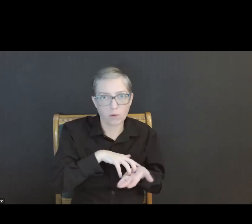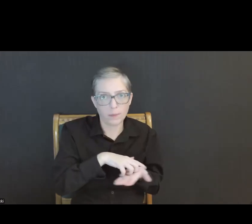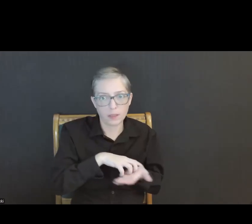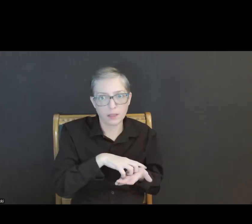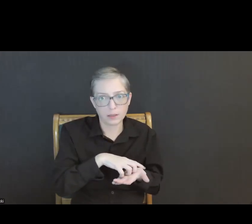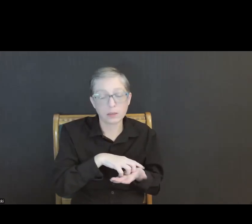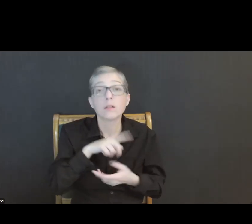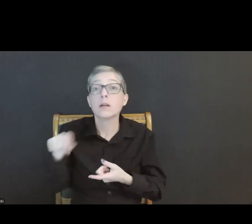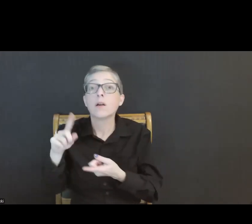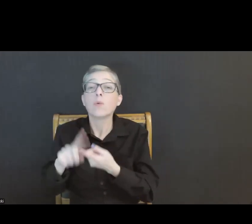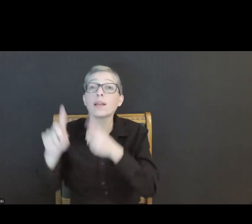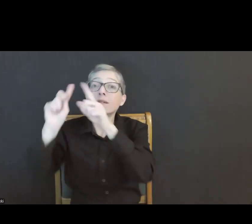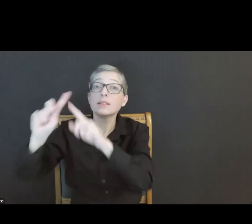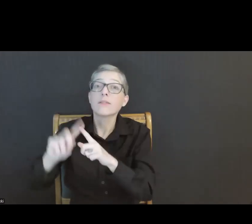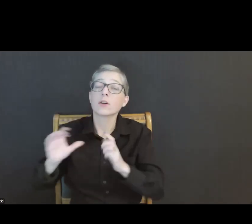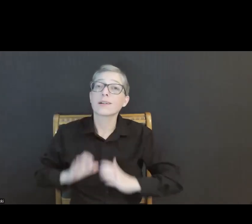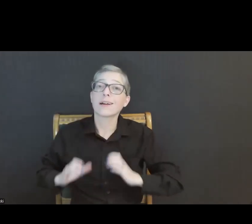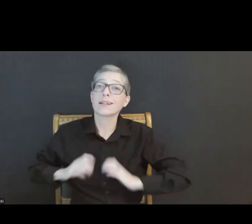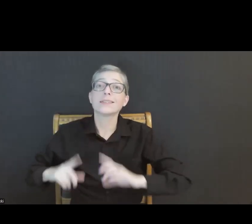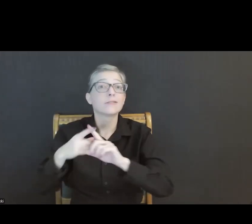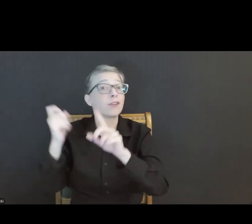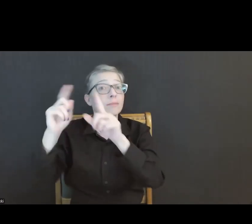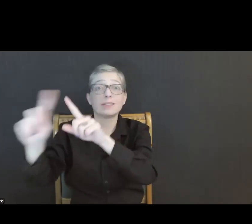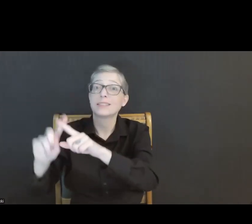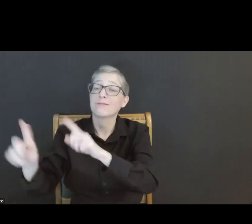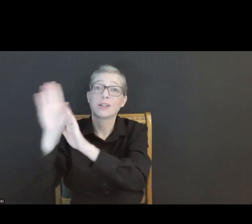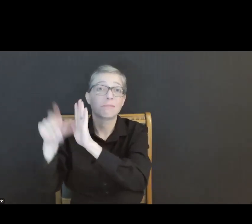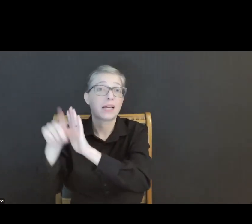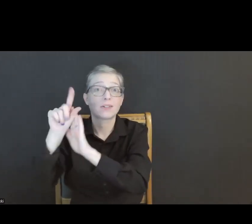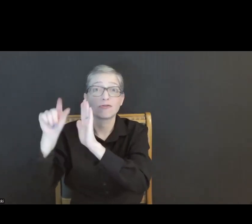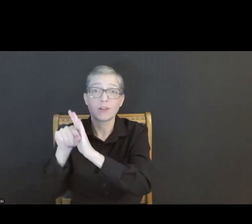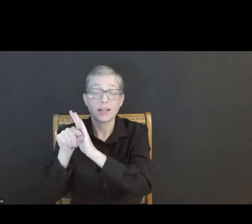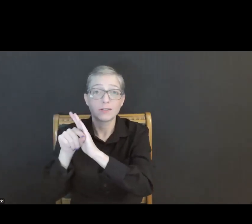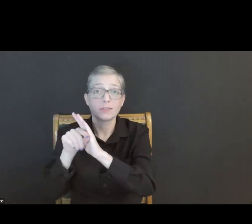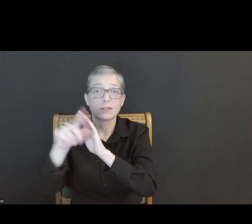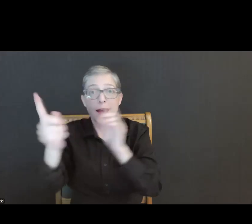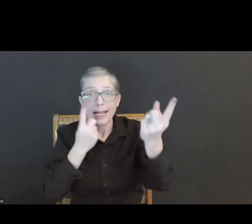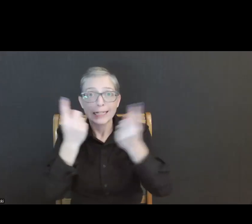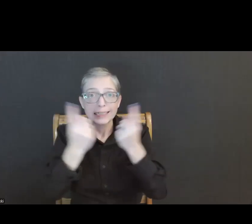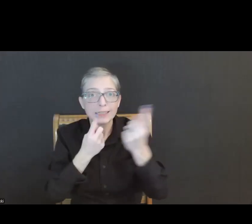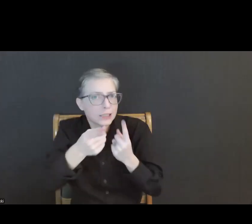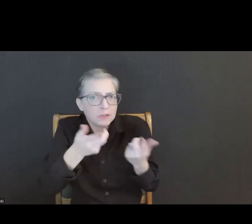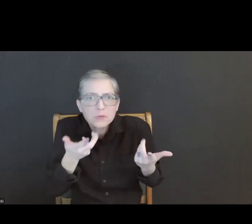are from different um backgrounds you don't know what's going to trip you up if there's something